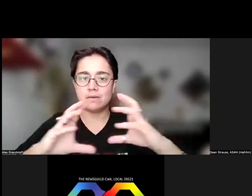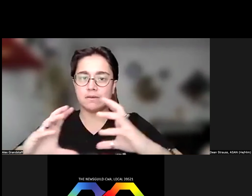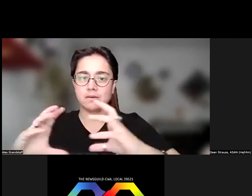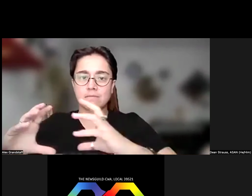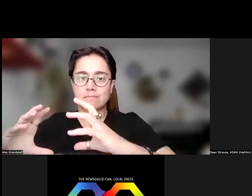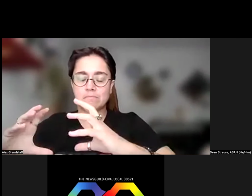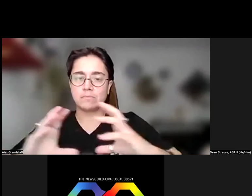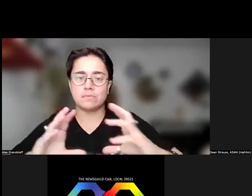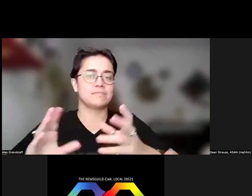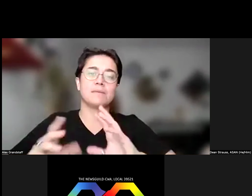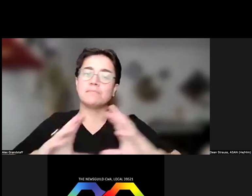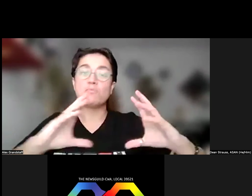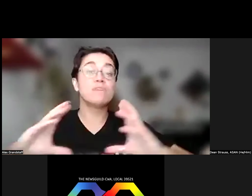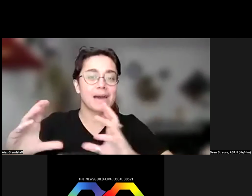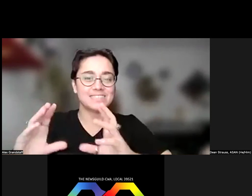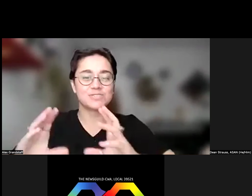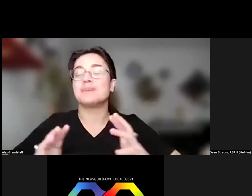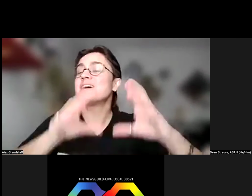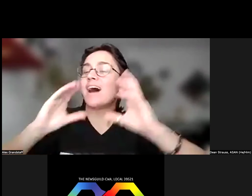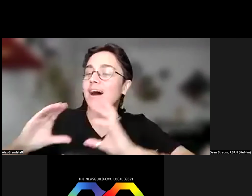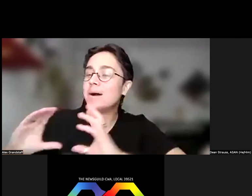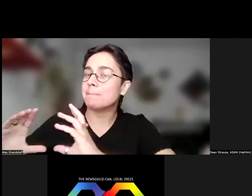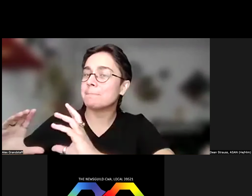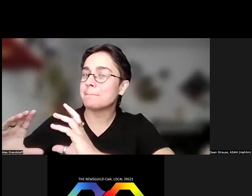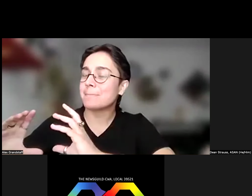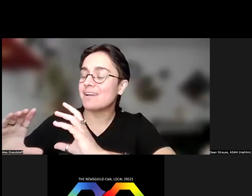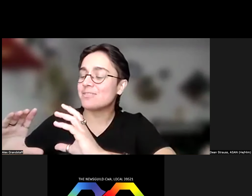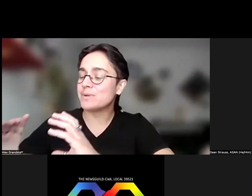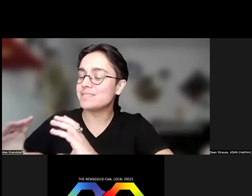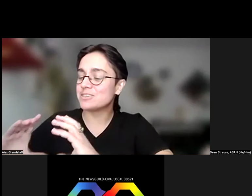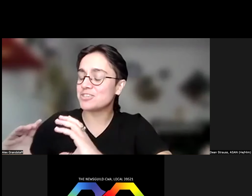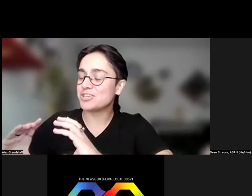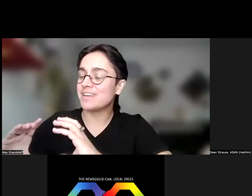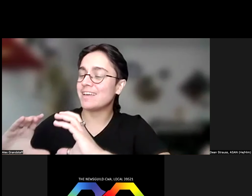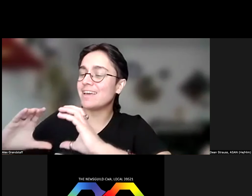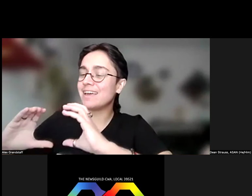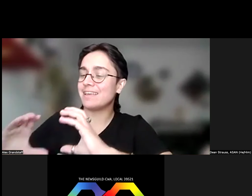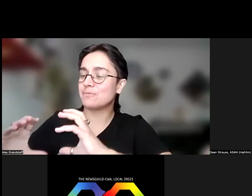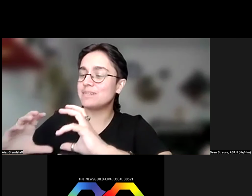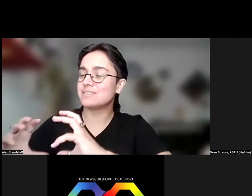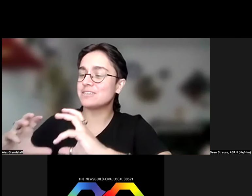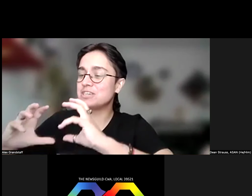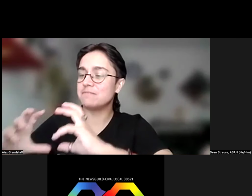research is and policy advocacy. That is what researcher does.